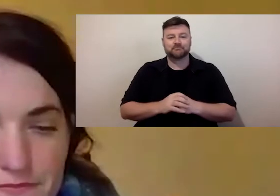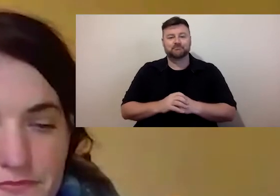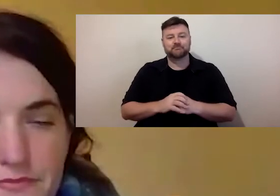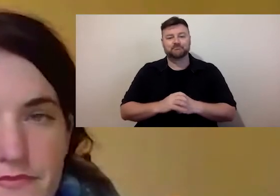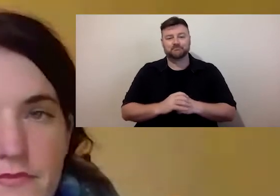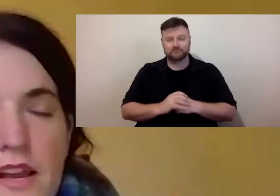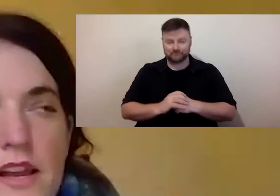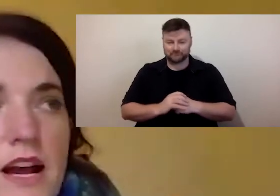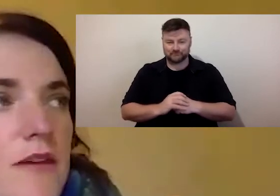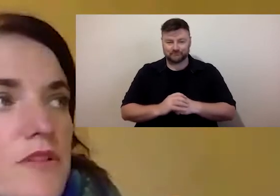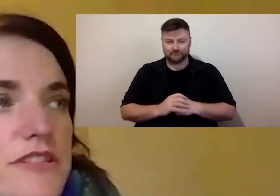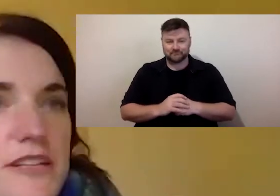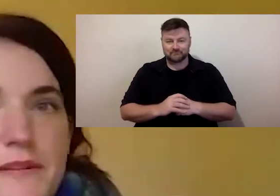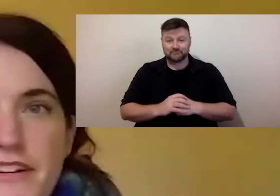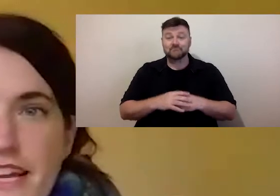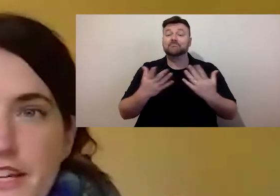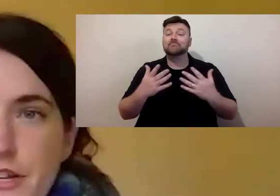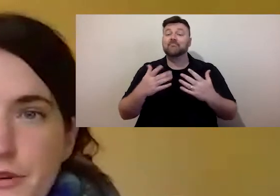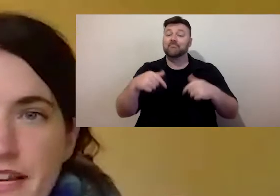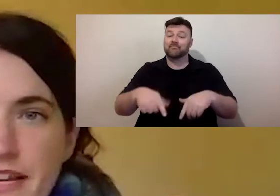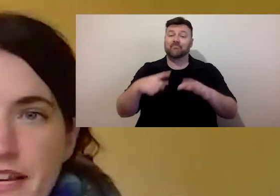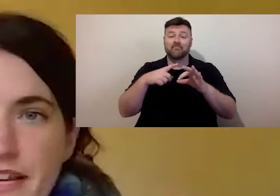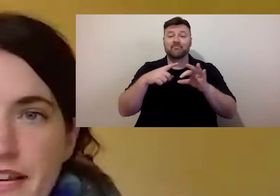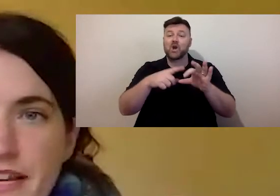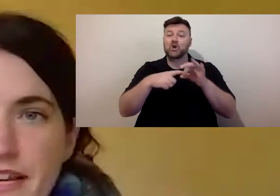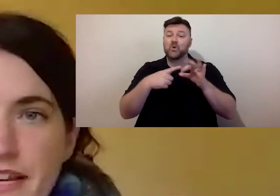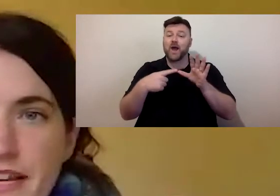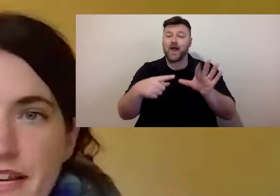We'll also be running a Q&A with Matt at the end of the session.